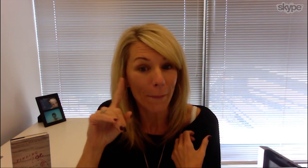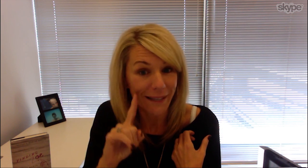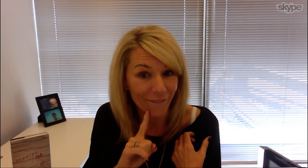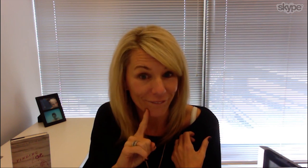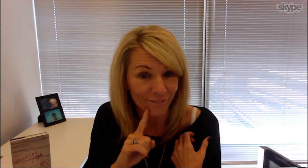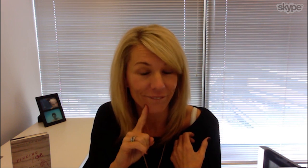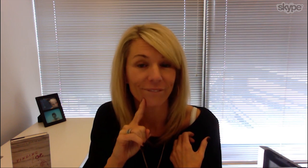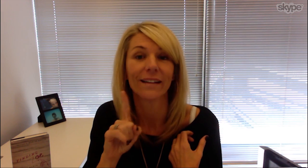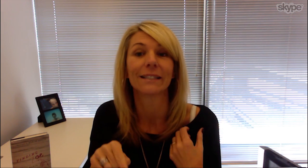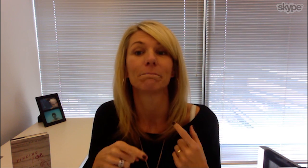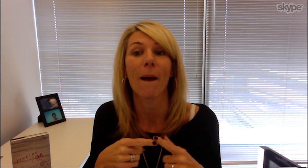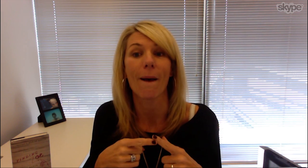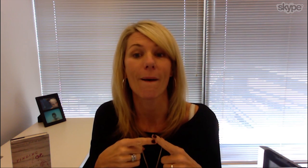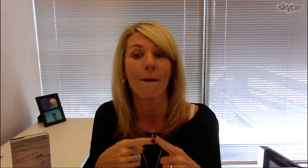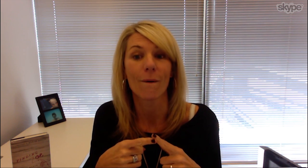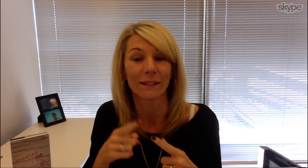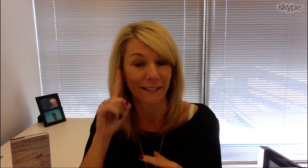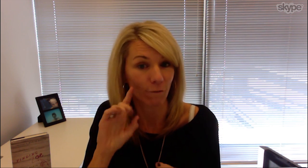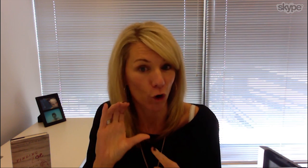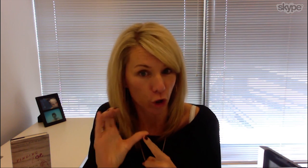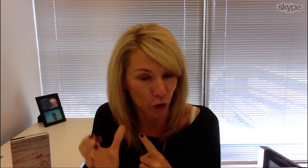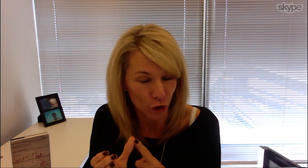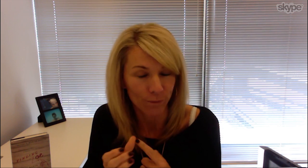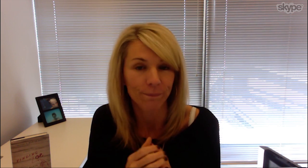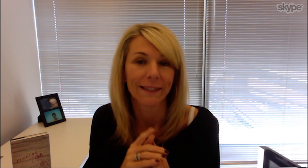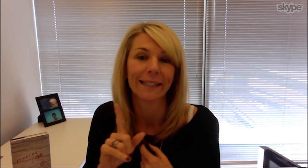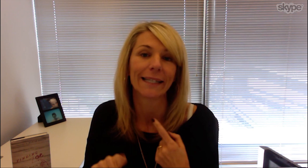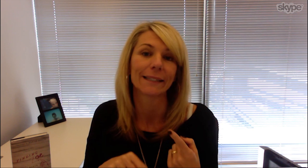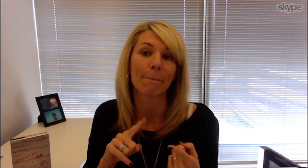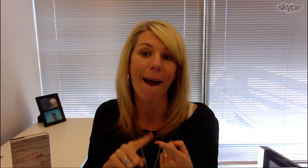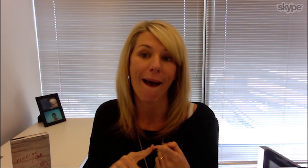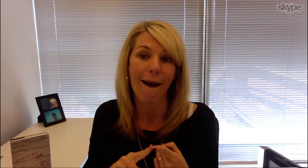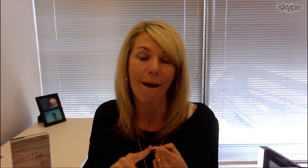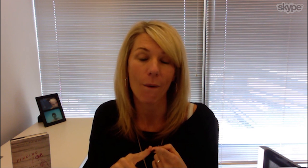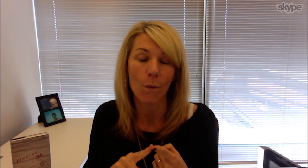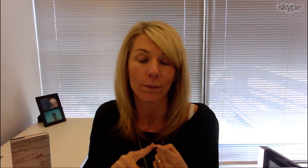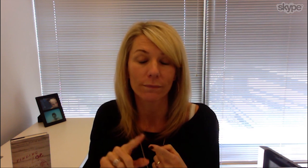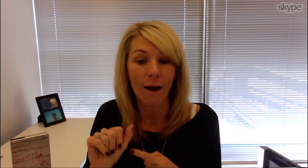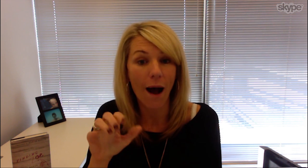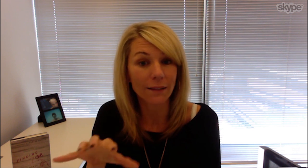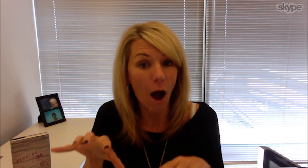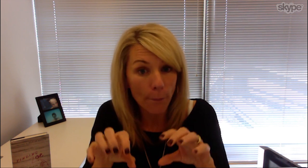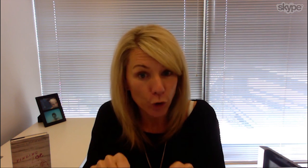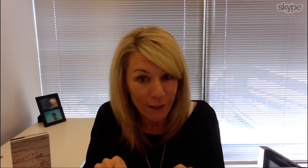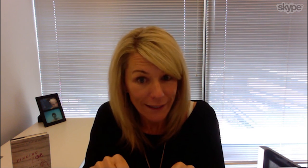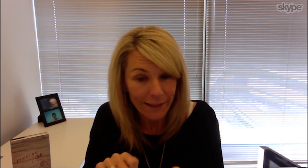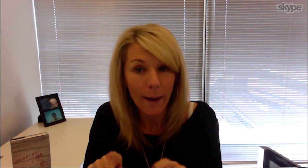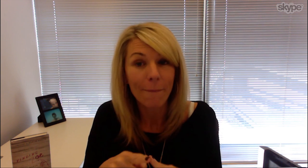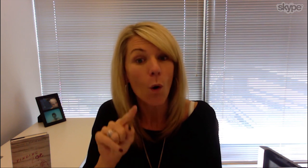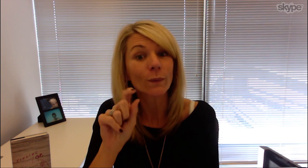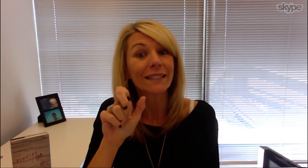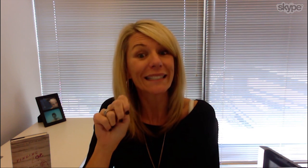It’s about Deaf culture. It’s about adoption. It’s about unexpected teen pregnancies.